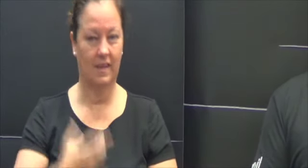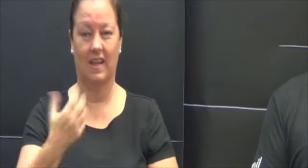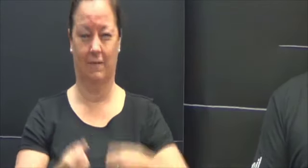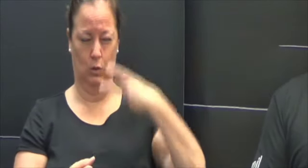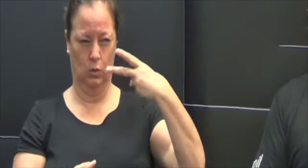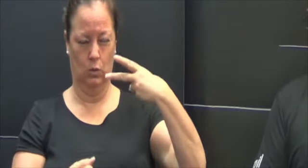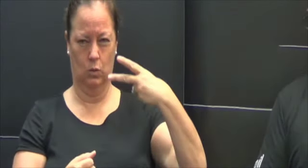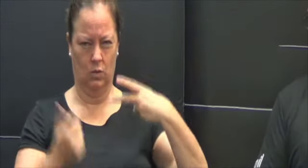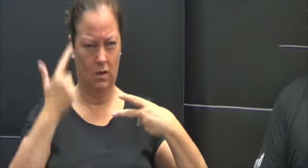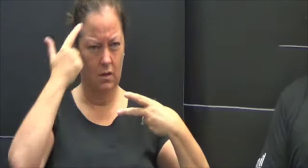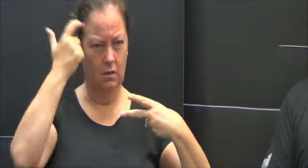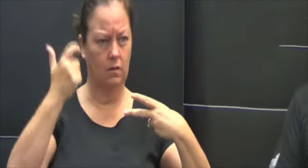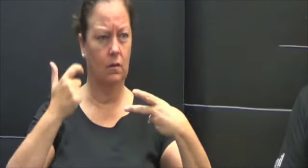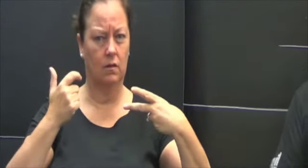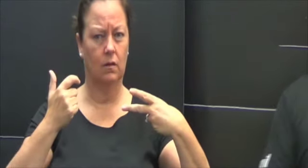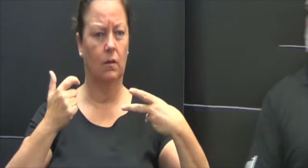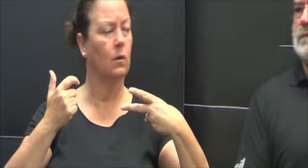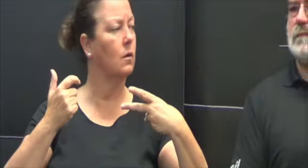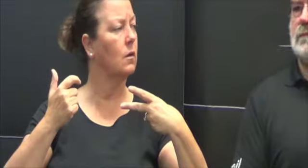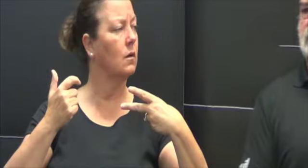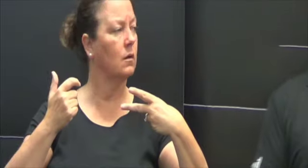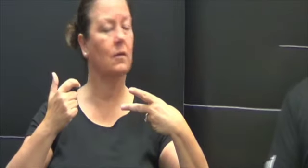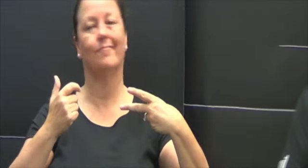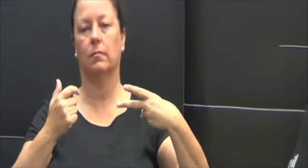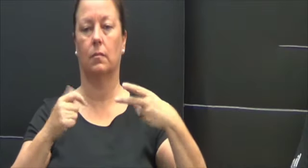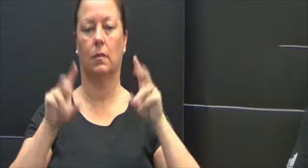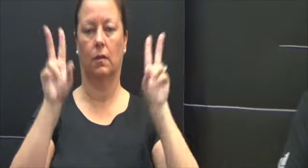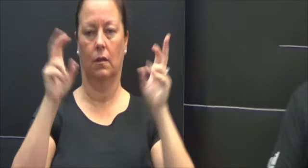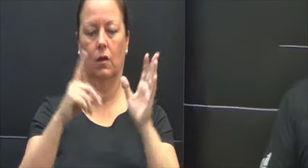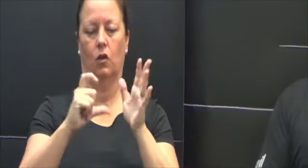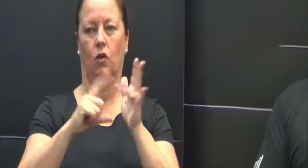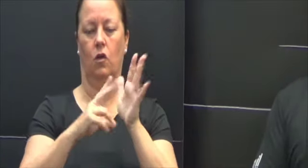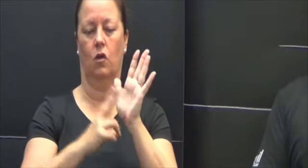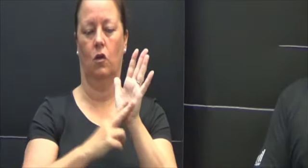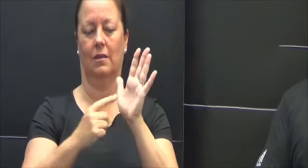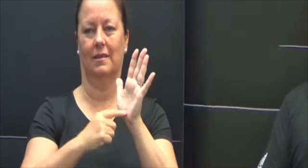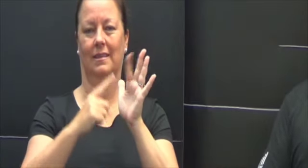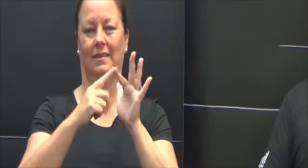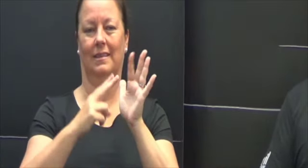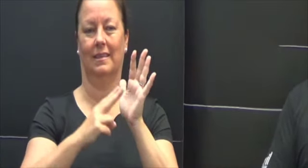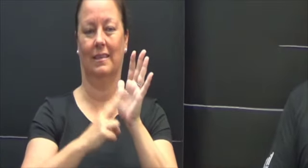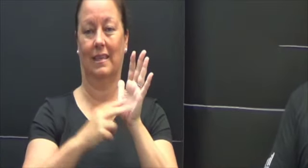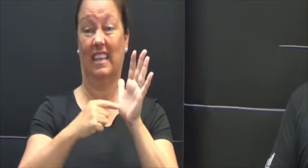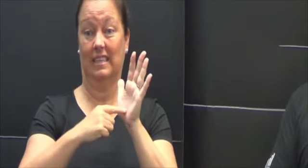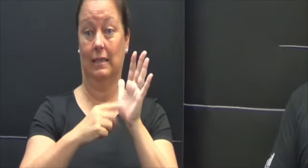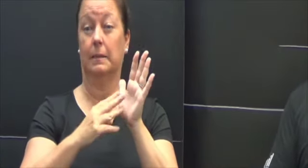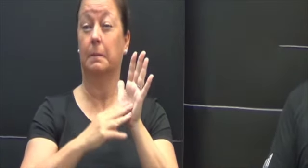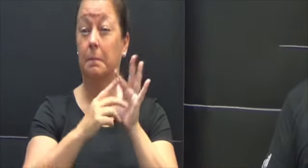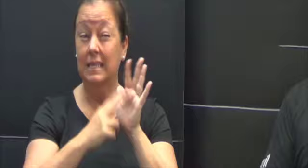There are two main concepts: Contentment. Does anyone have any idea what that word means? It's a bit of a tricky one.